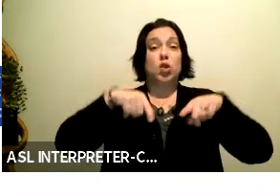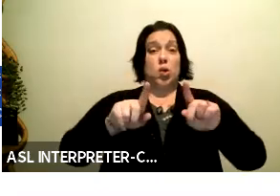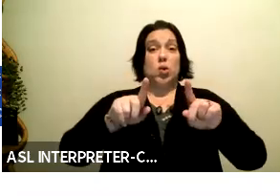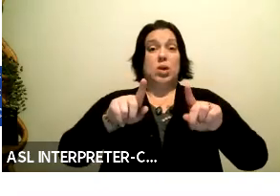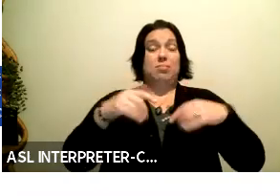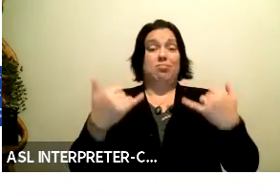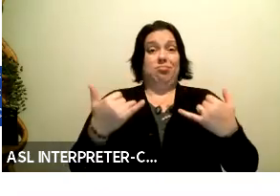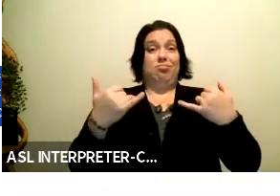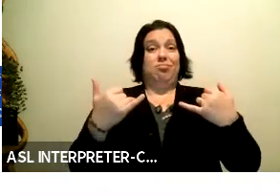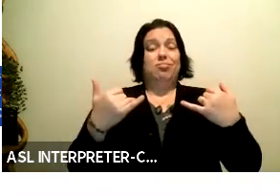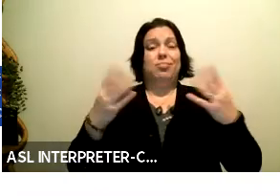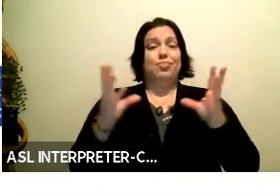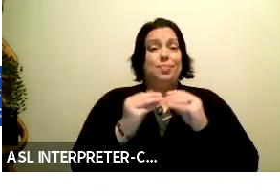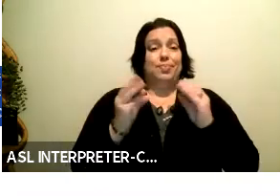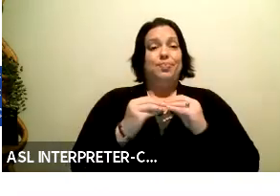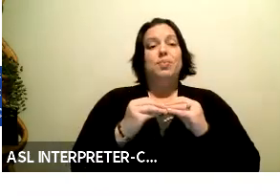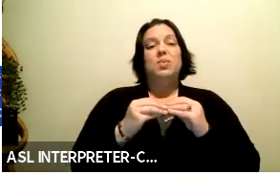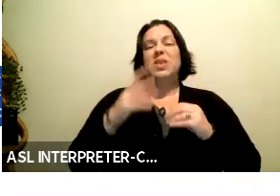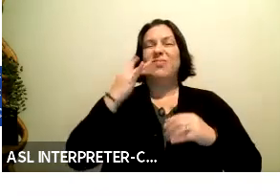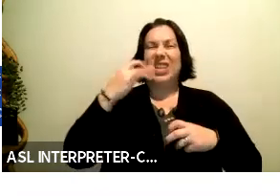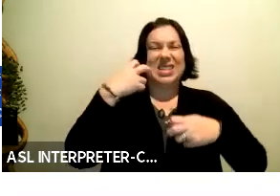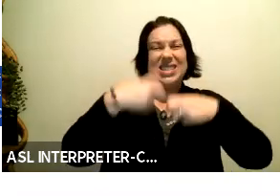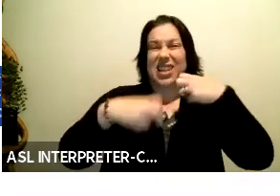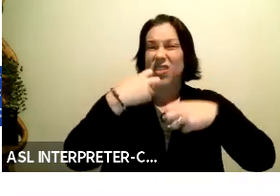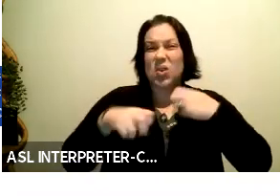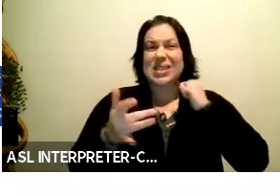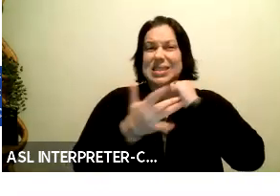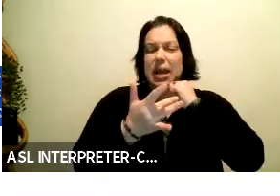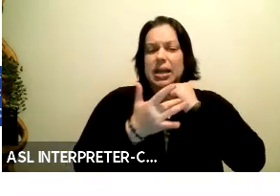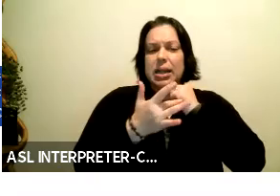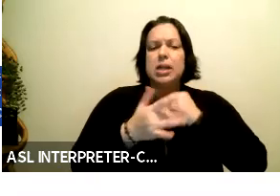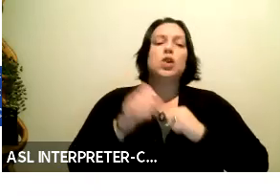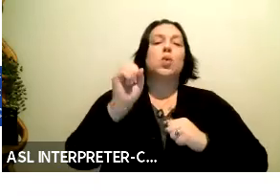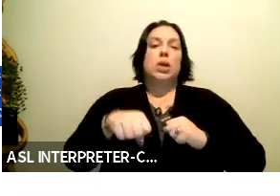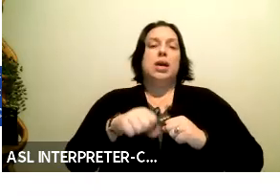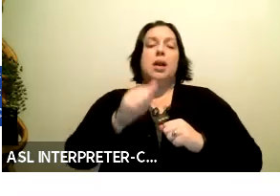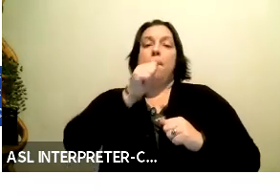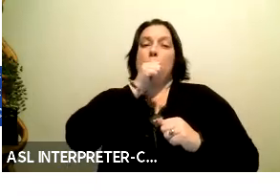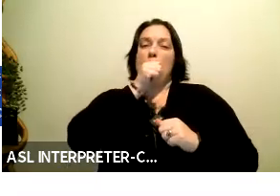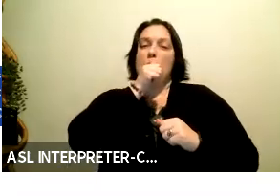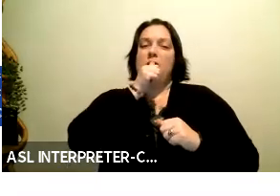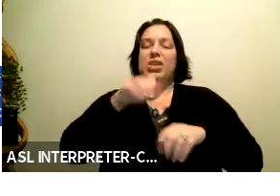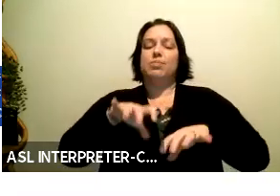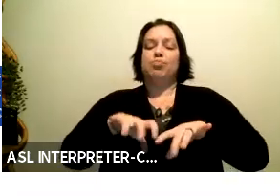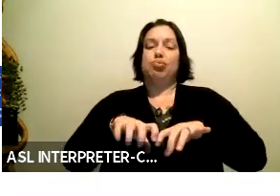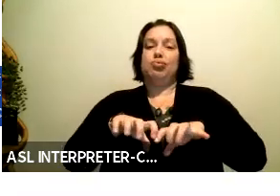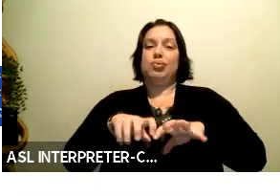you can send us a private chat message by typing in the chat window by using the keyboard,